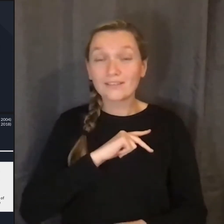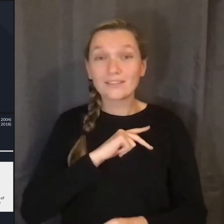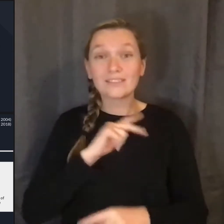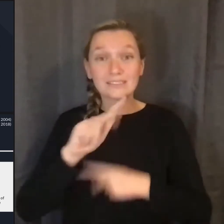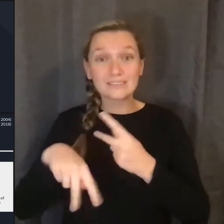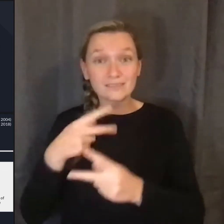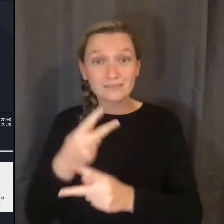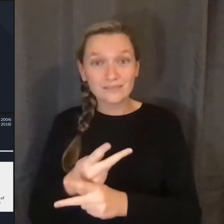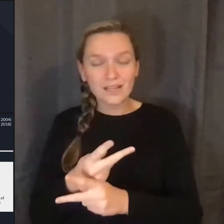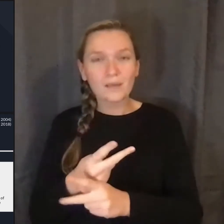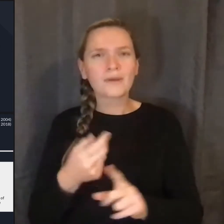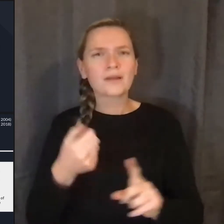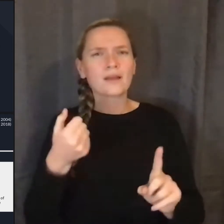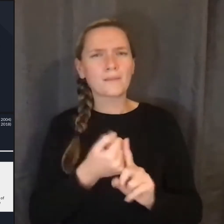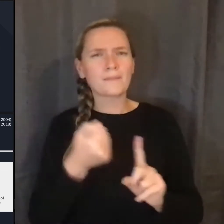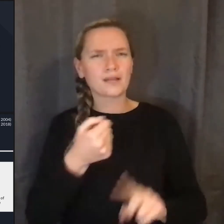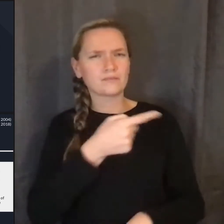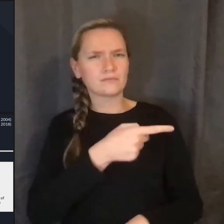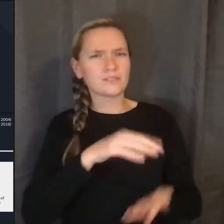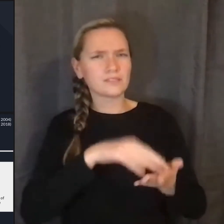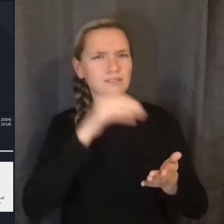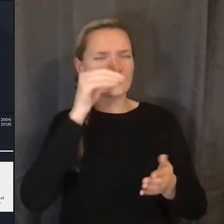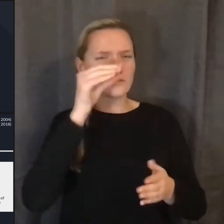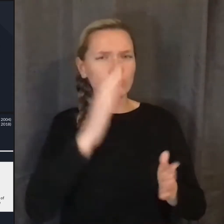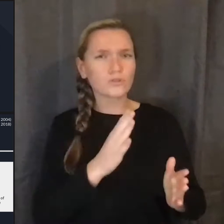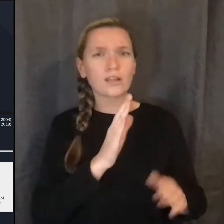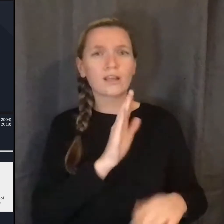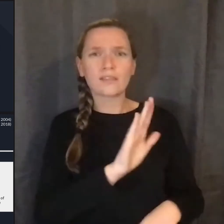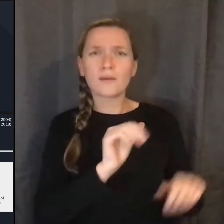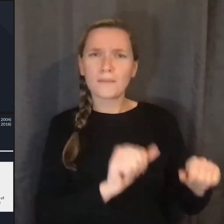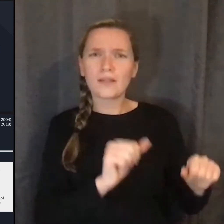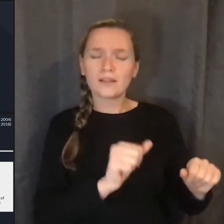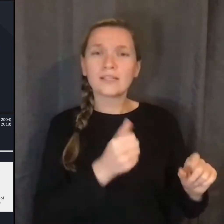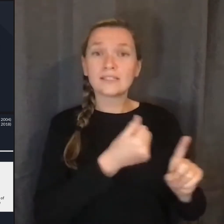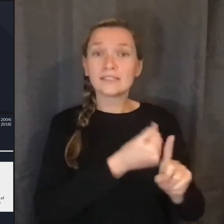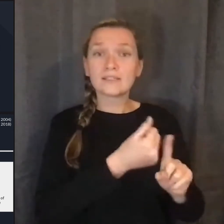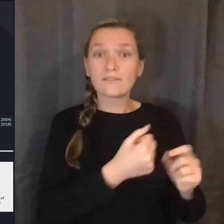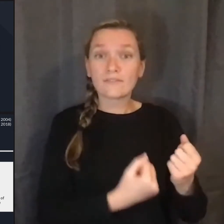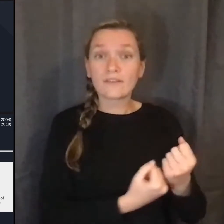on their personality types and how it impacts the deaf student's ability to self-advocate.